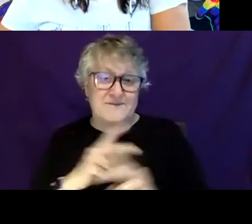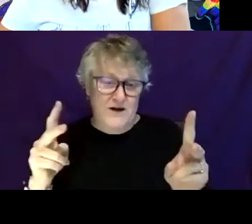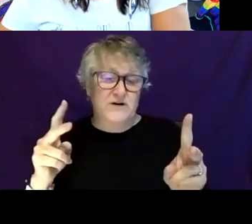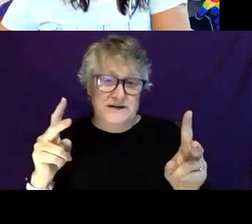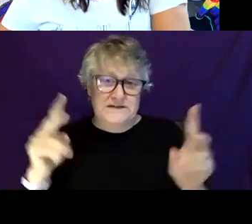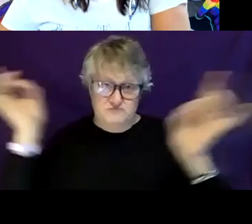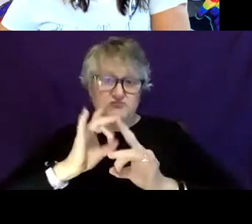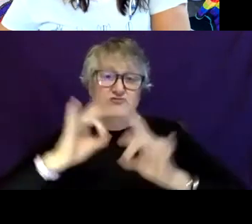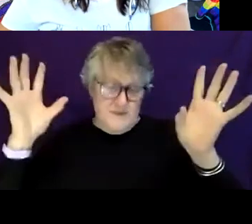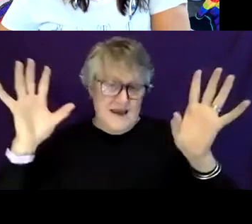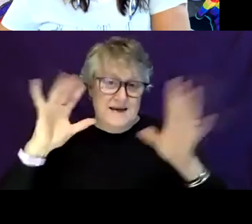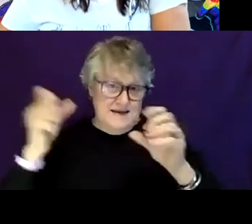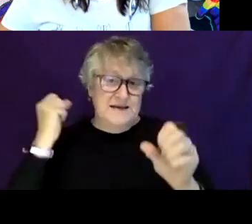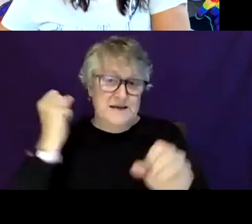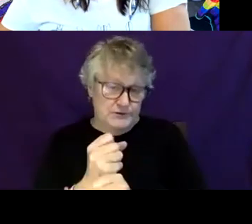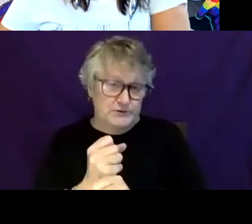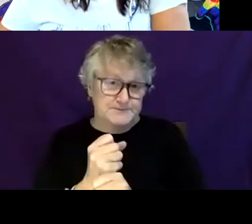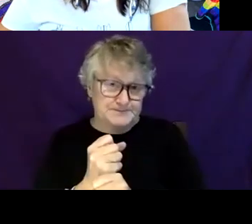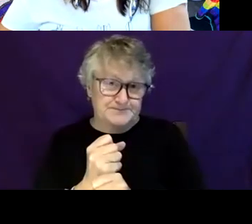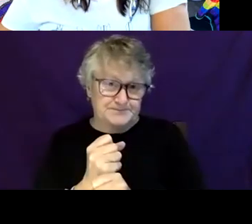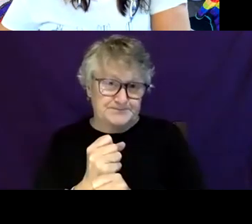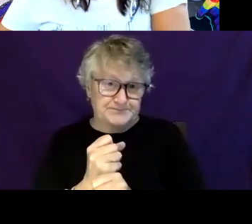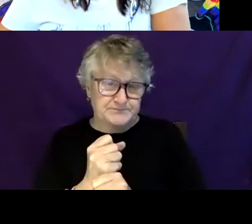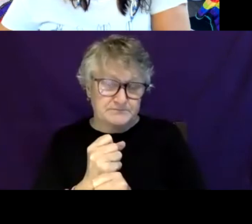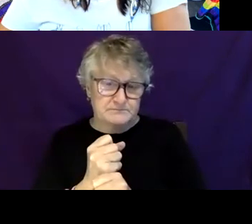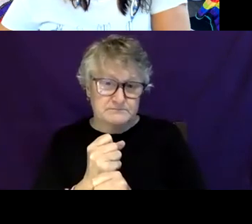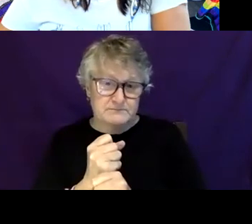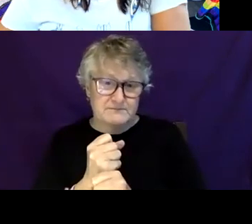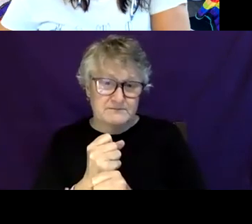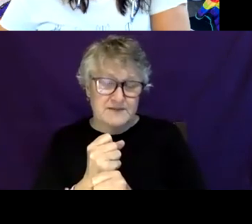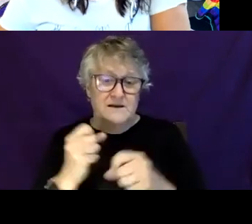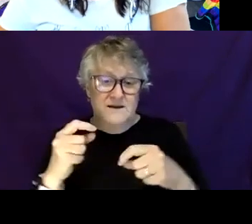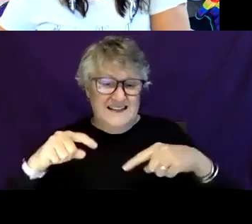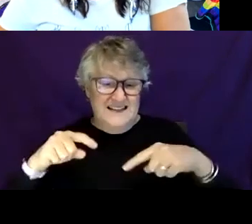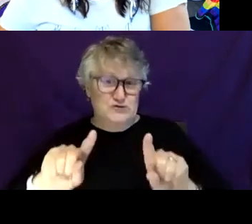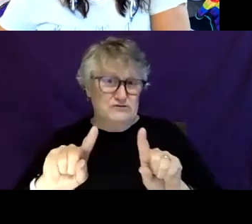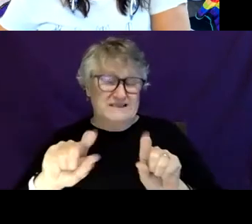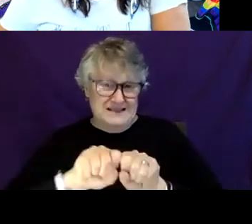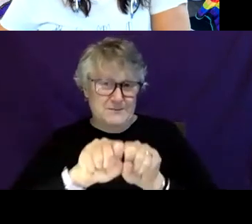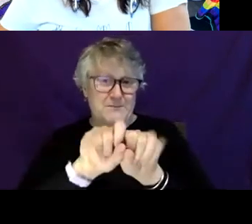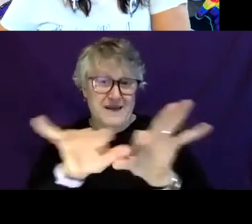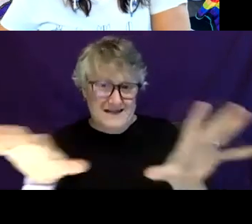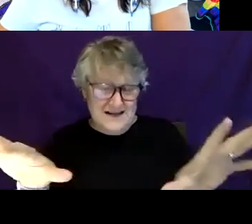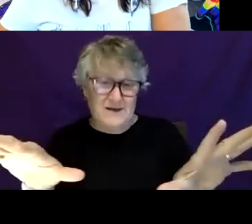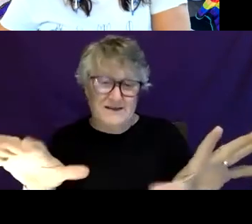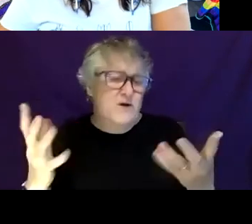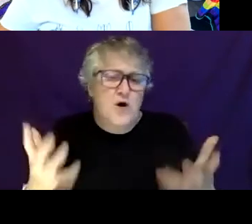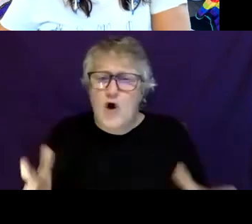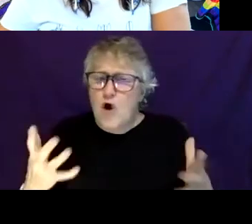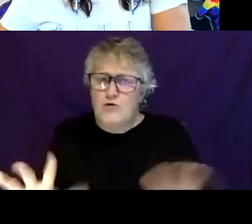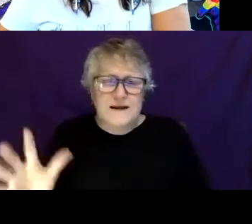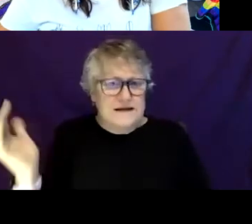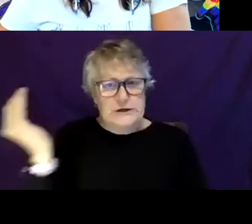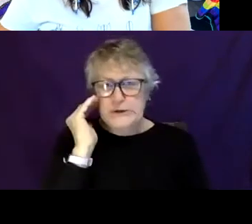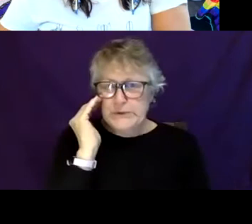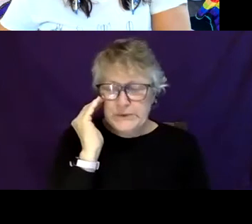such a deep reveal during the pandemic that we already knew.